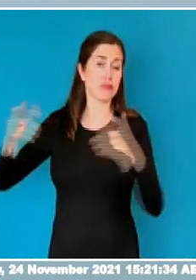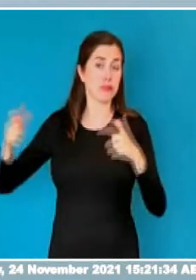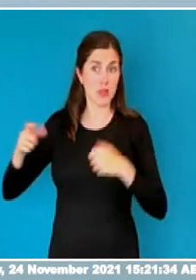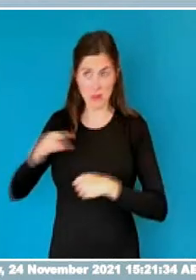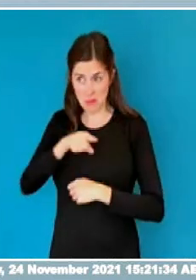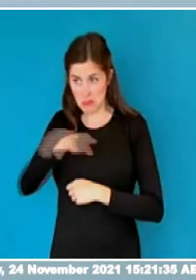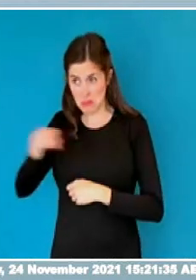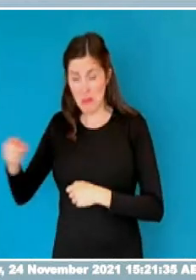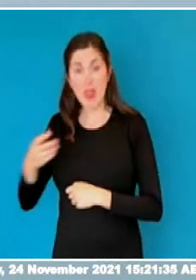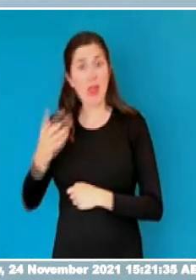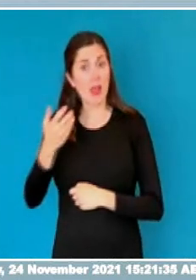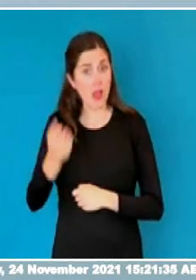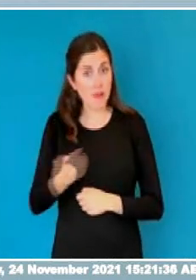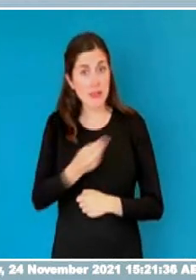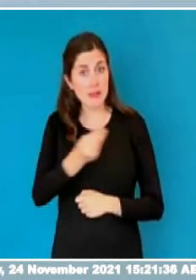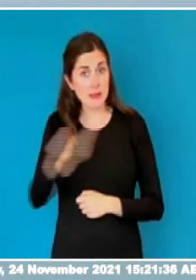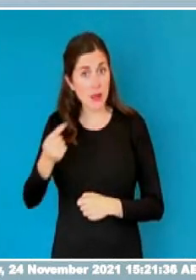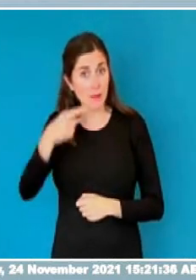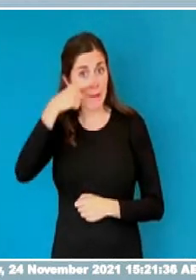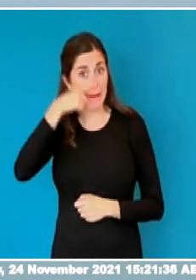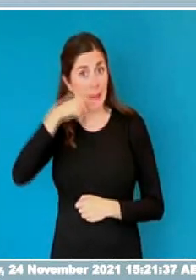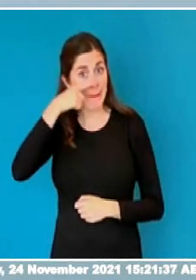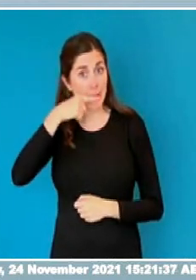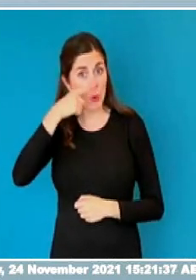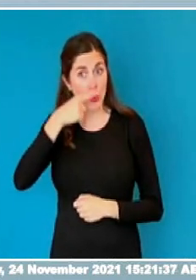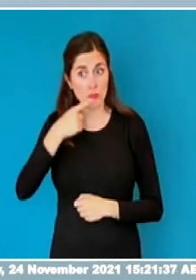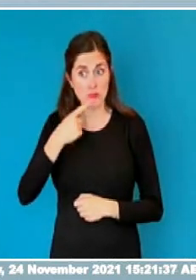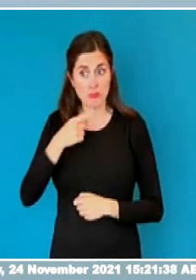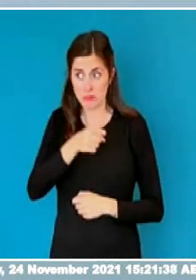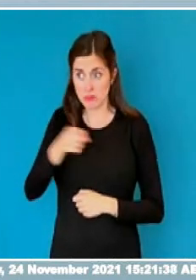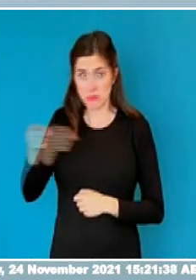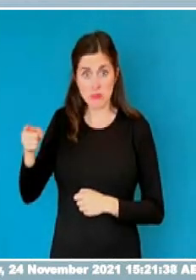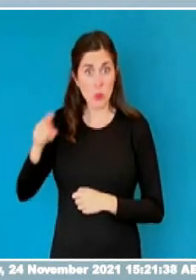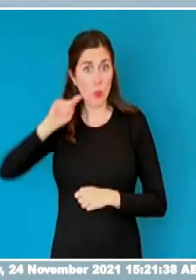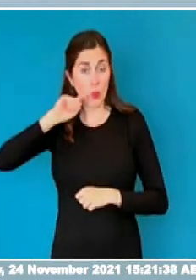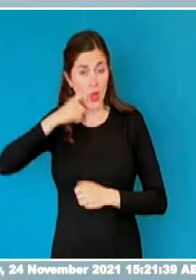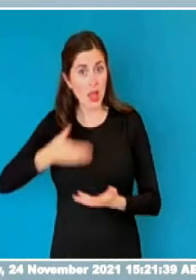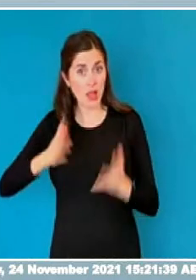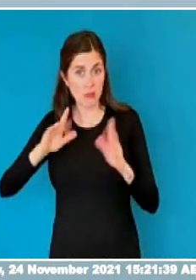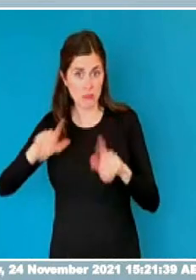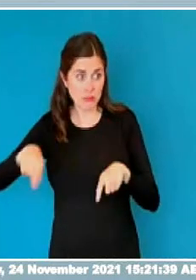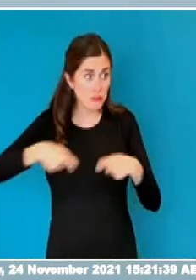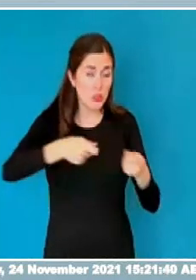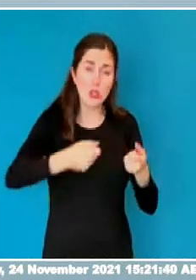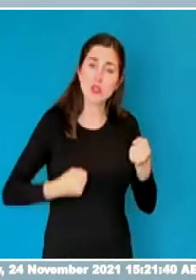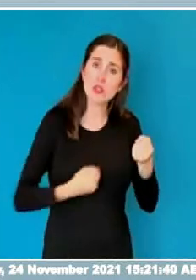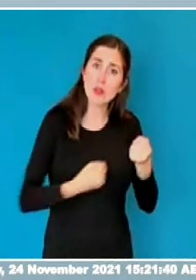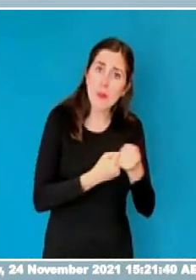organisations who do provide support and resources for someone coming into an